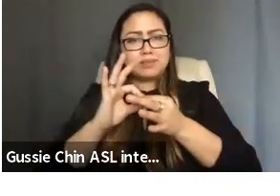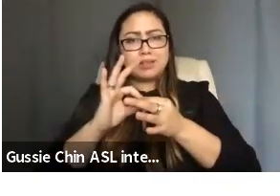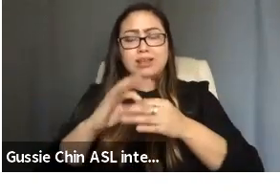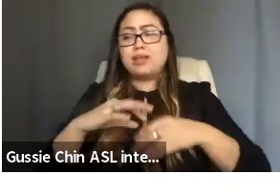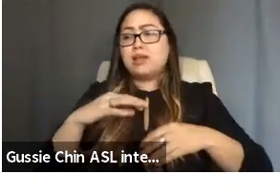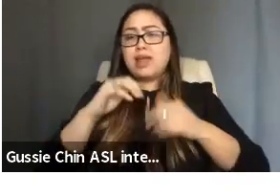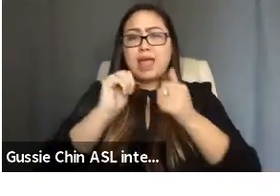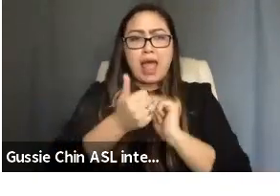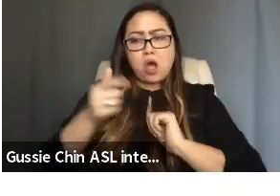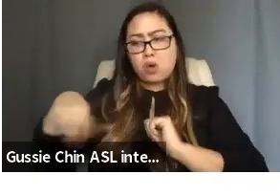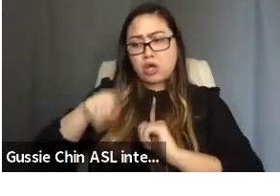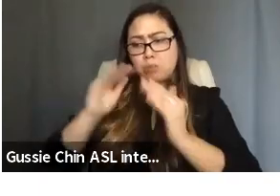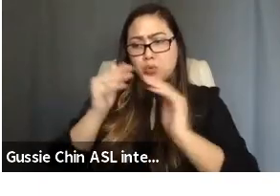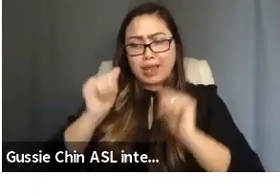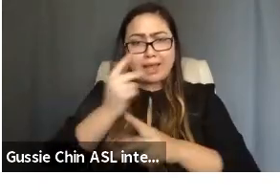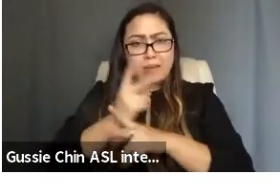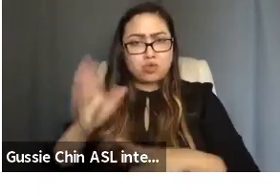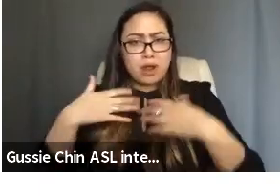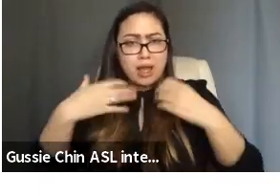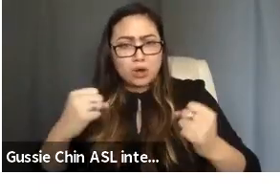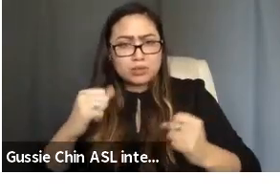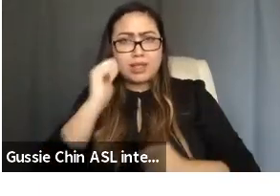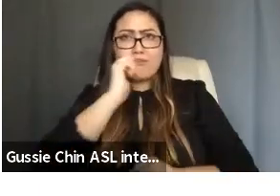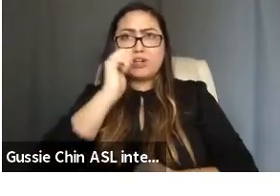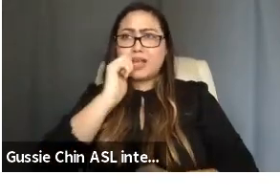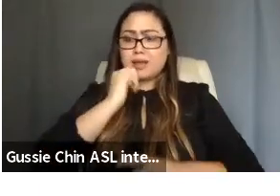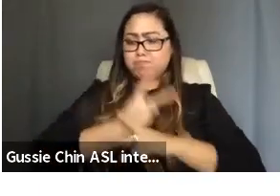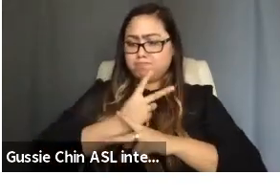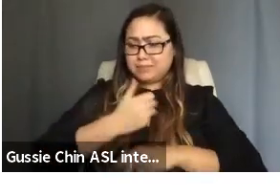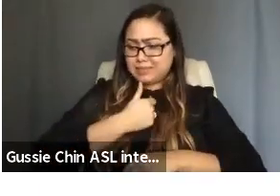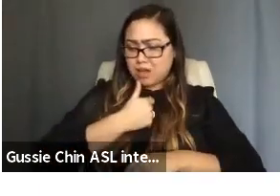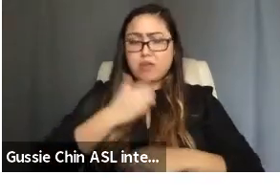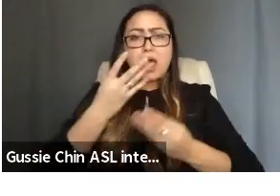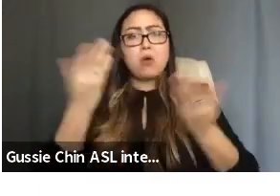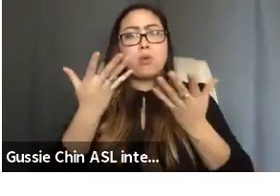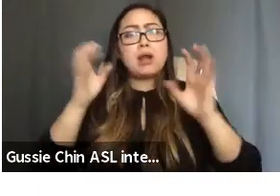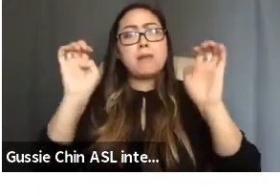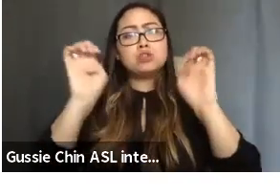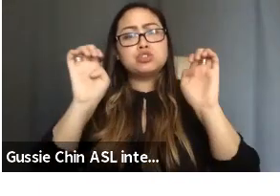their health, etc., on a day to day basis, and what emergency systems have factored into their